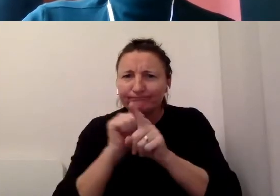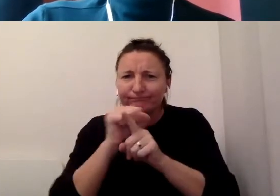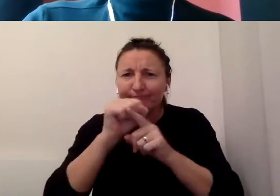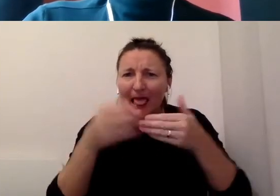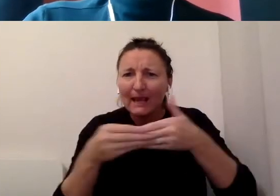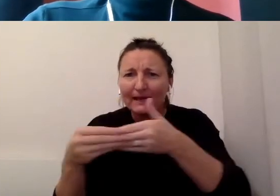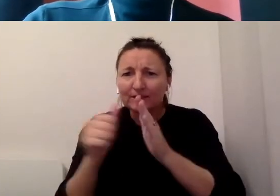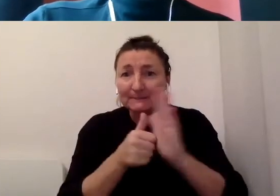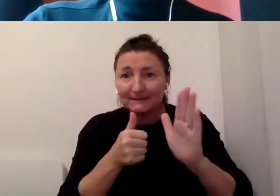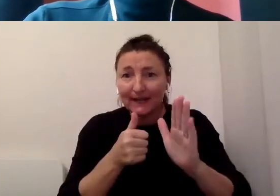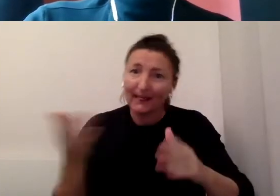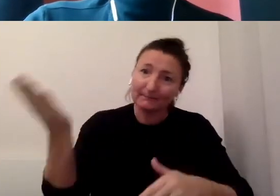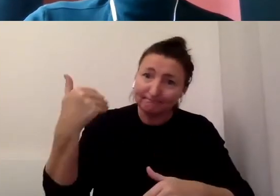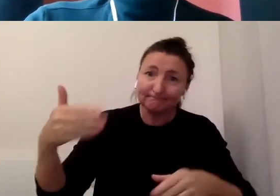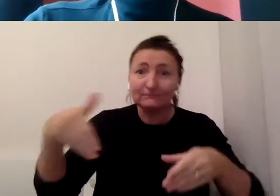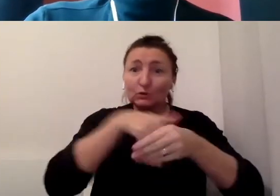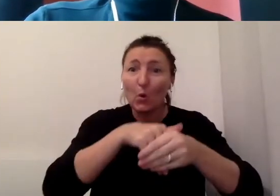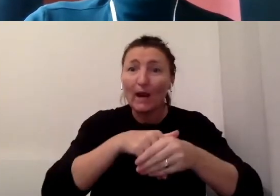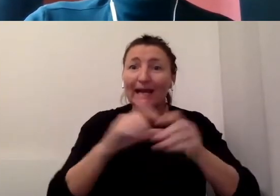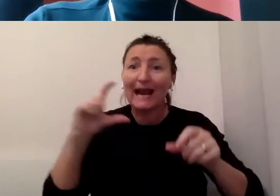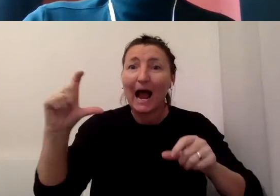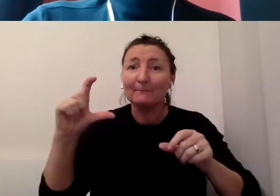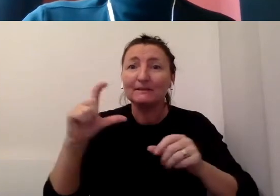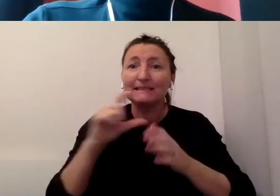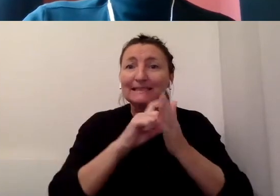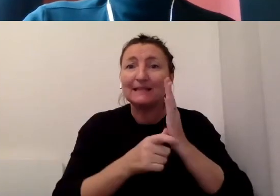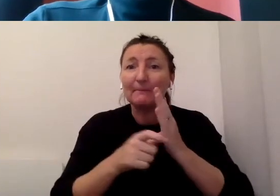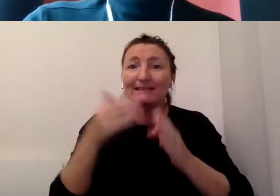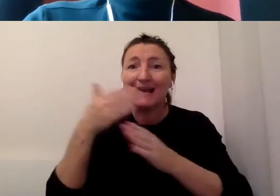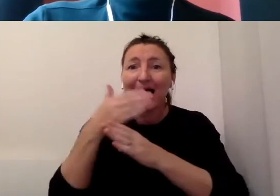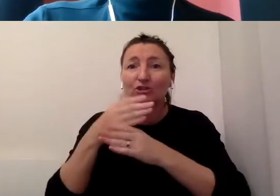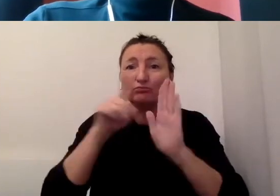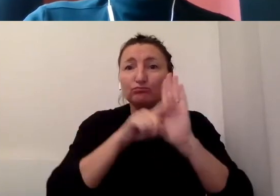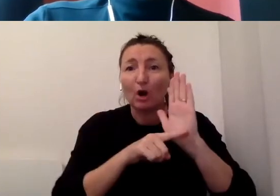to join Camden Disability Action’s leadership programme. I'm Alex Hendra. I'm the coach on the programme